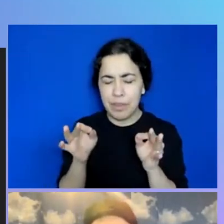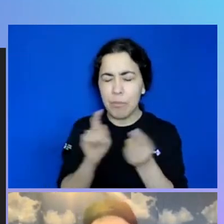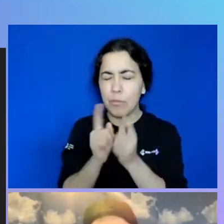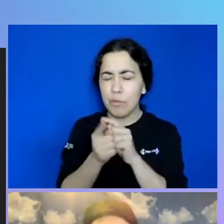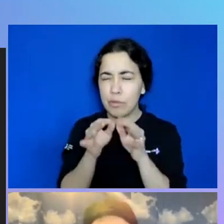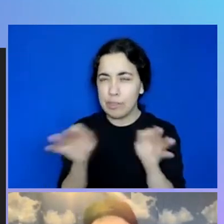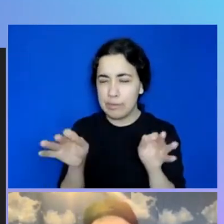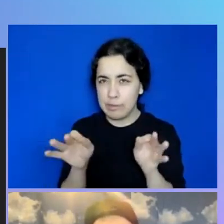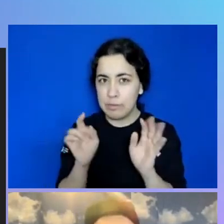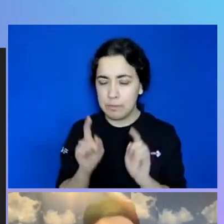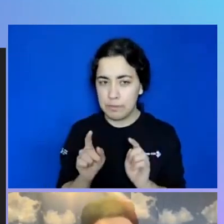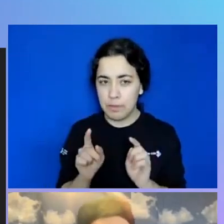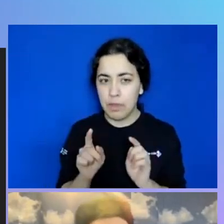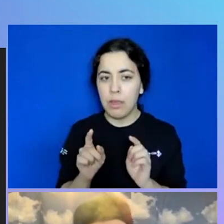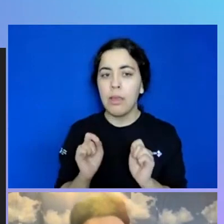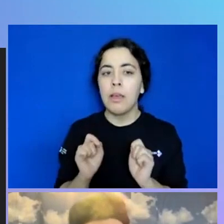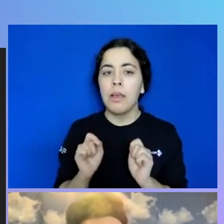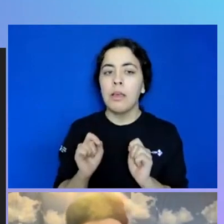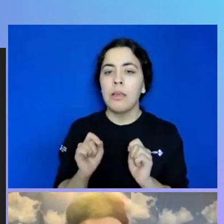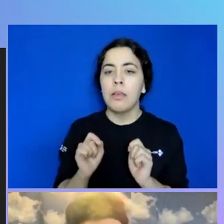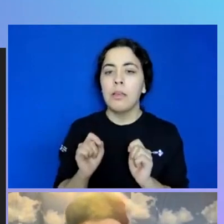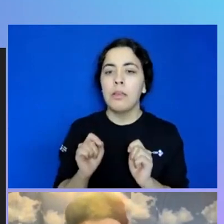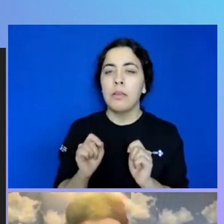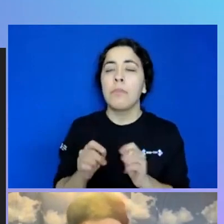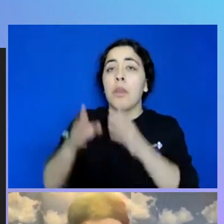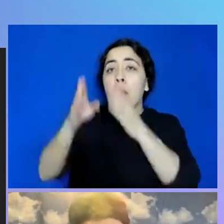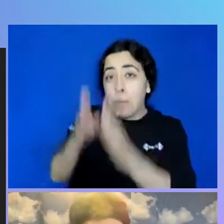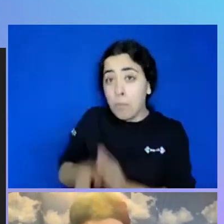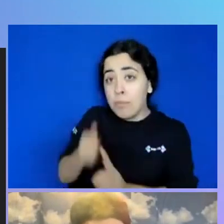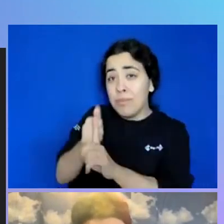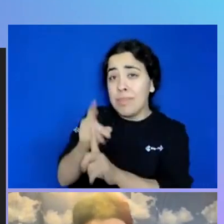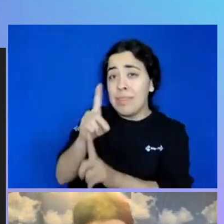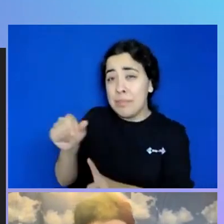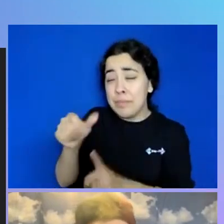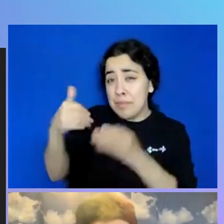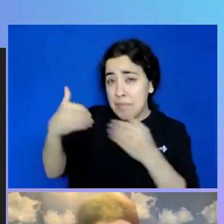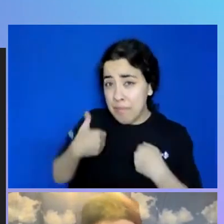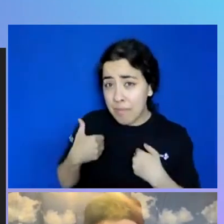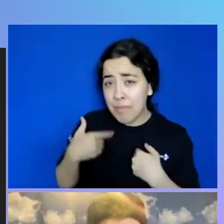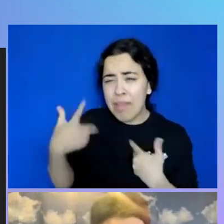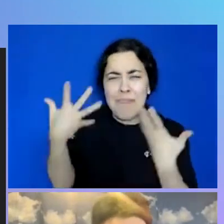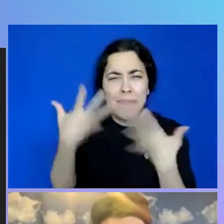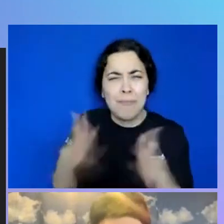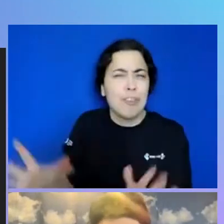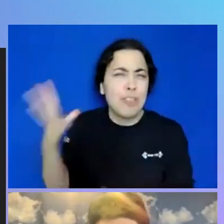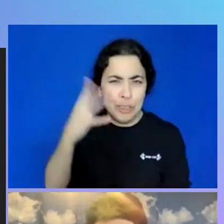experienced explicit bias. Um,